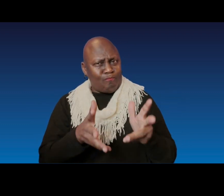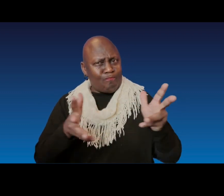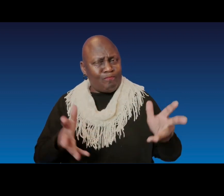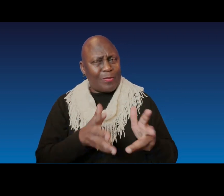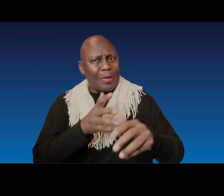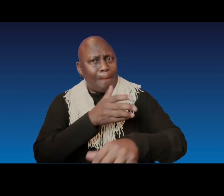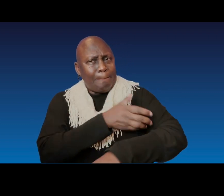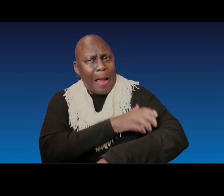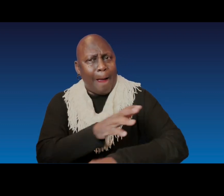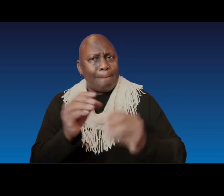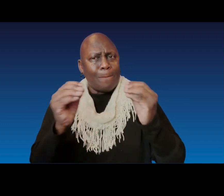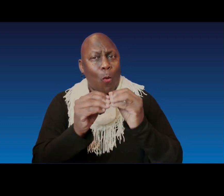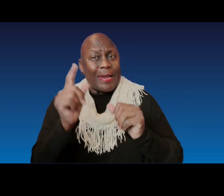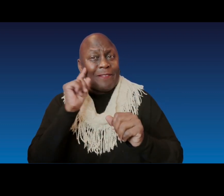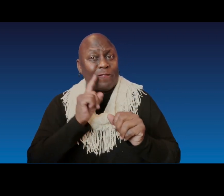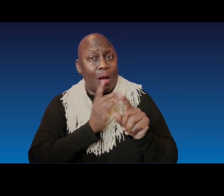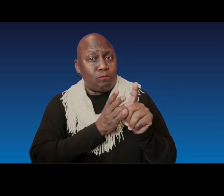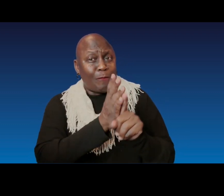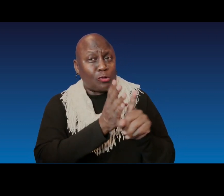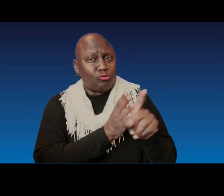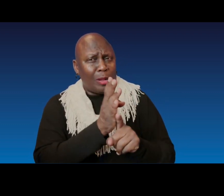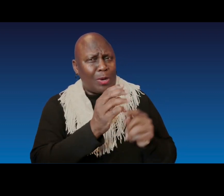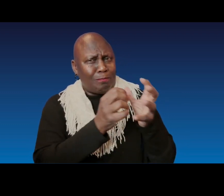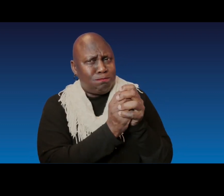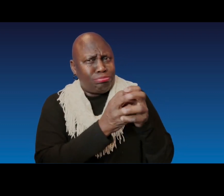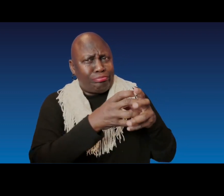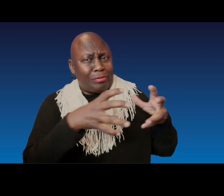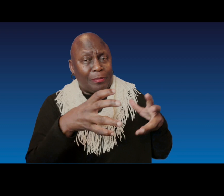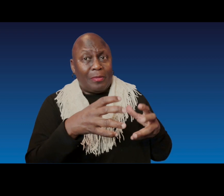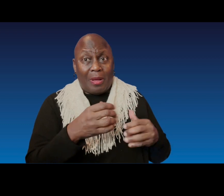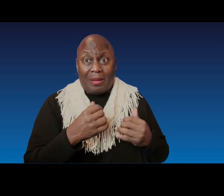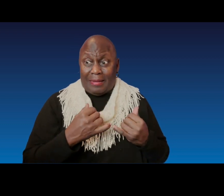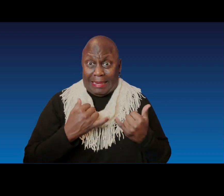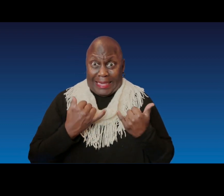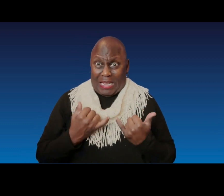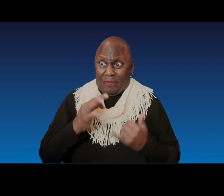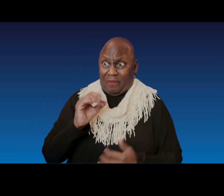professionals to grow. Now, in fact,